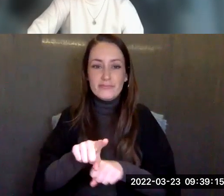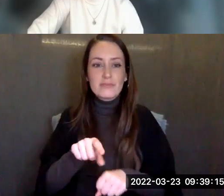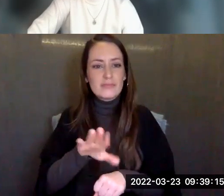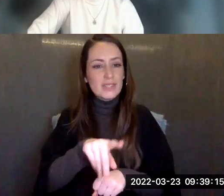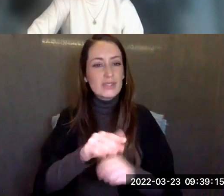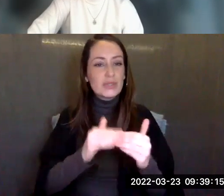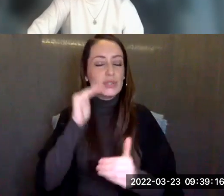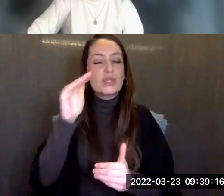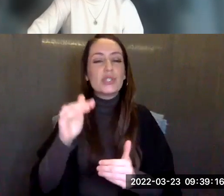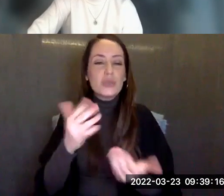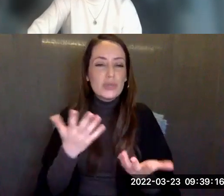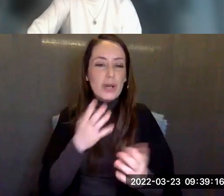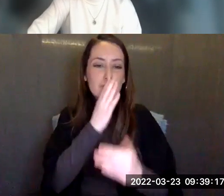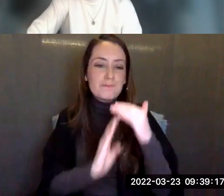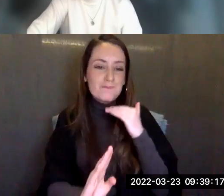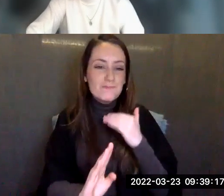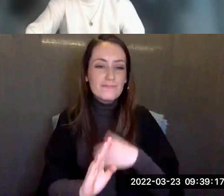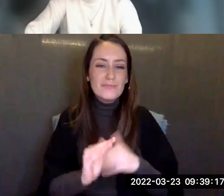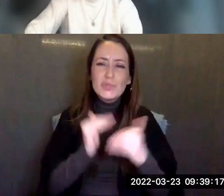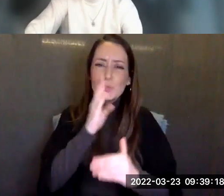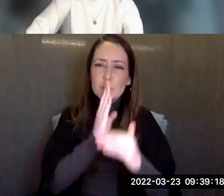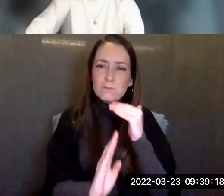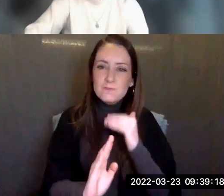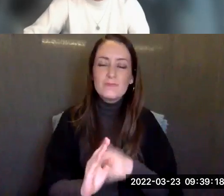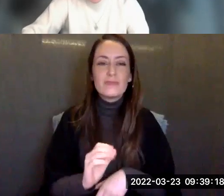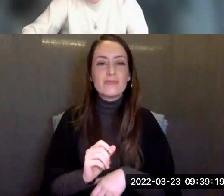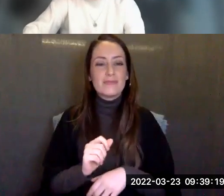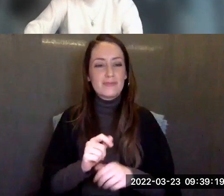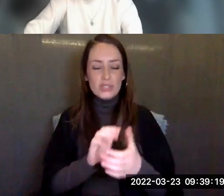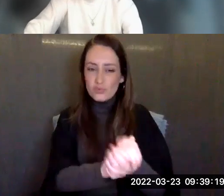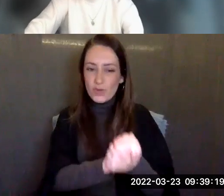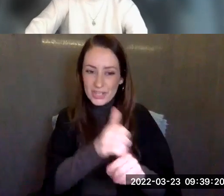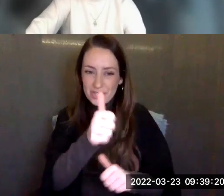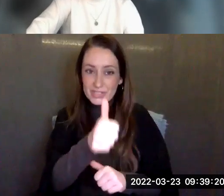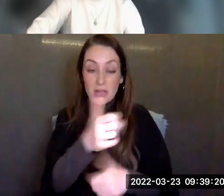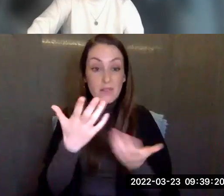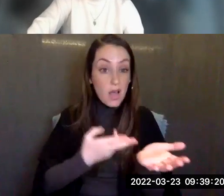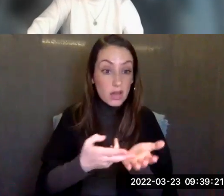You are too modest. you're too modest you should congratulate yourself, and honestly being fluent in.